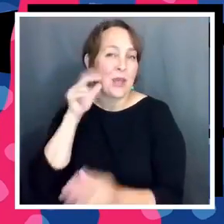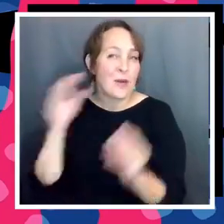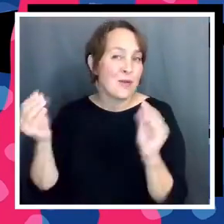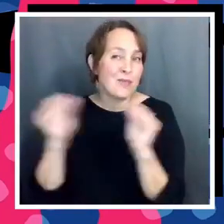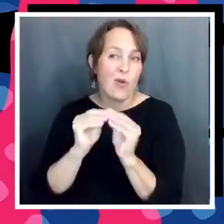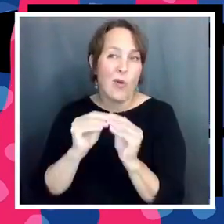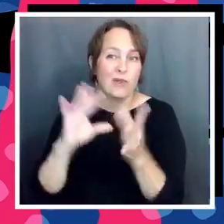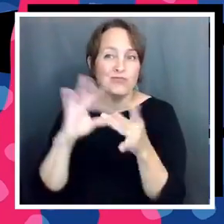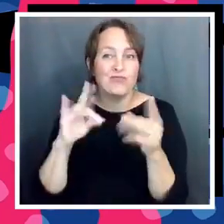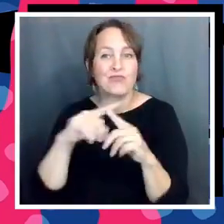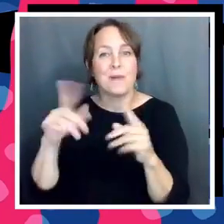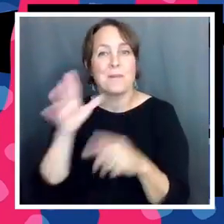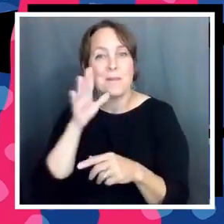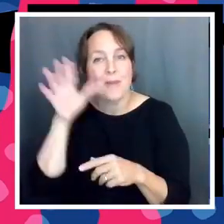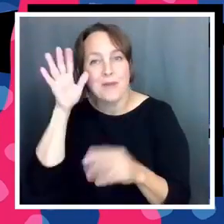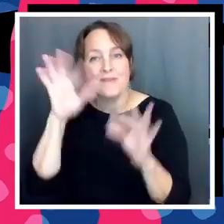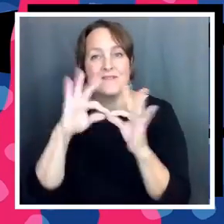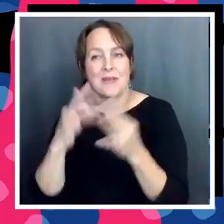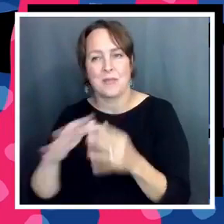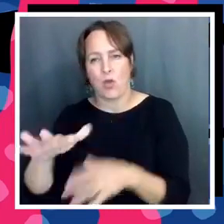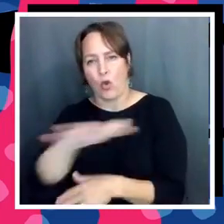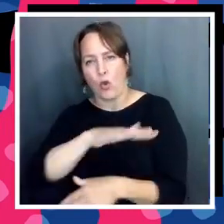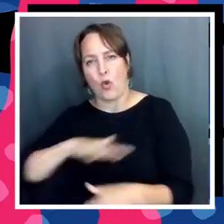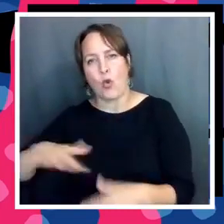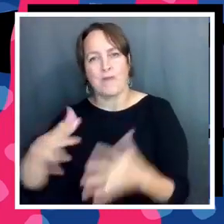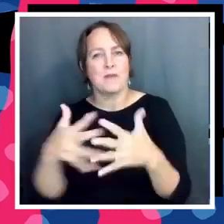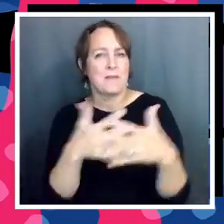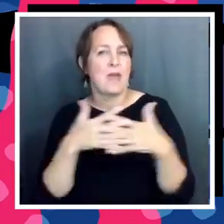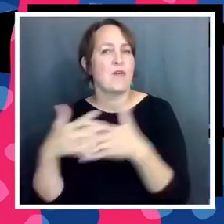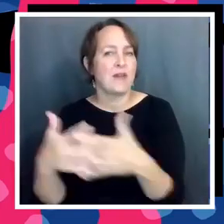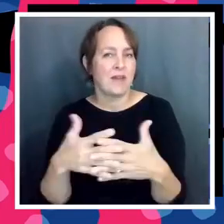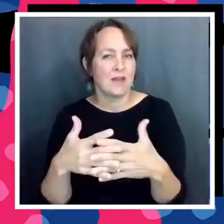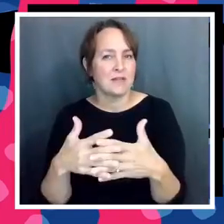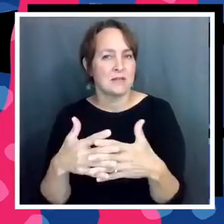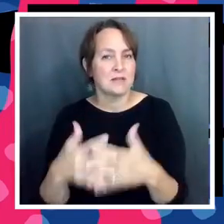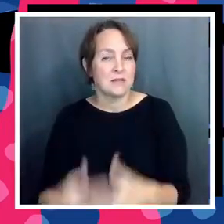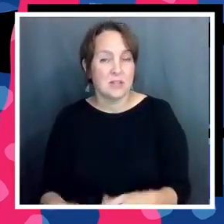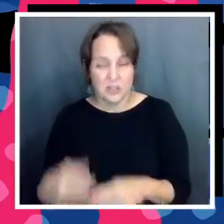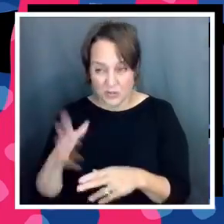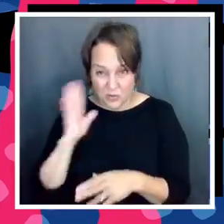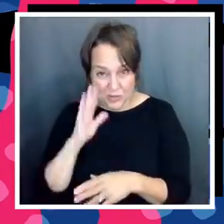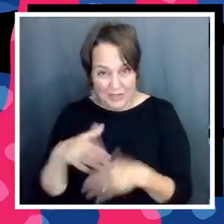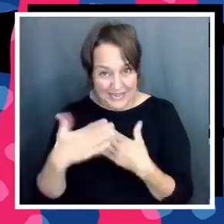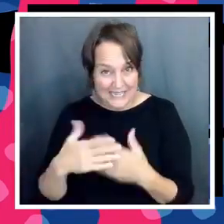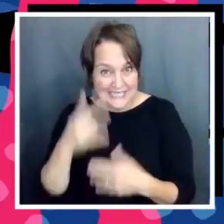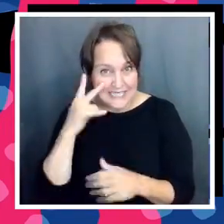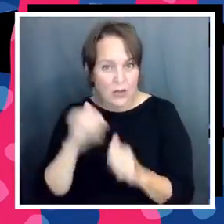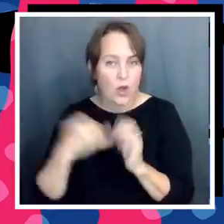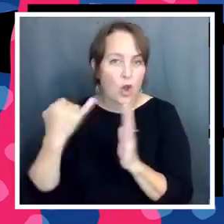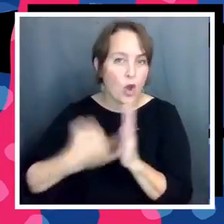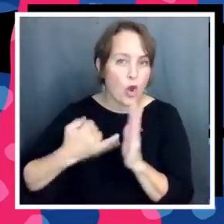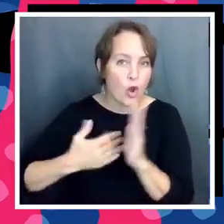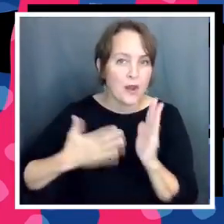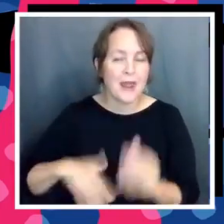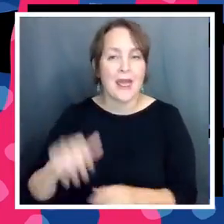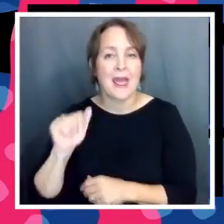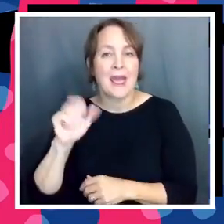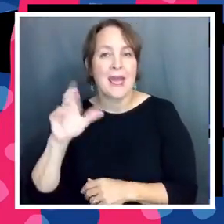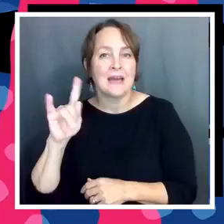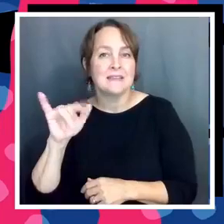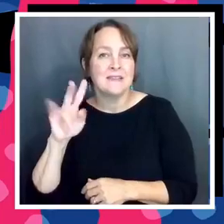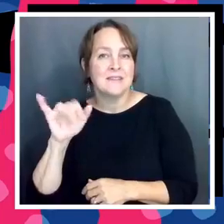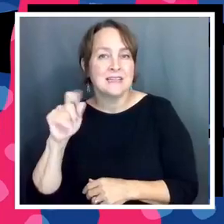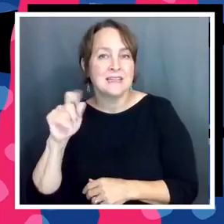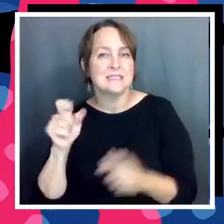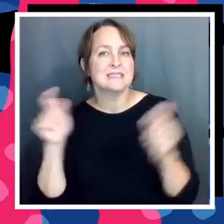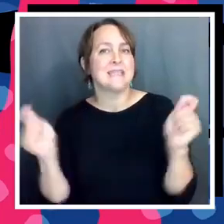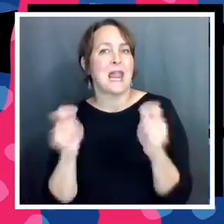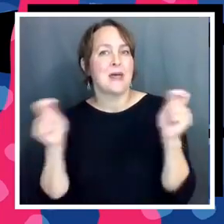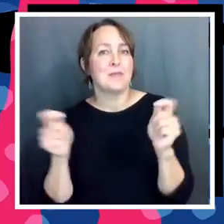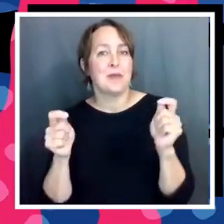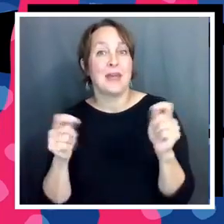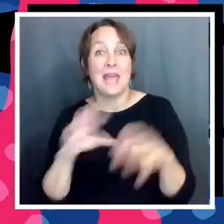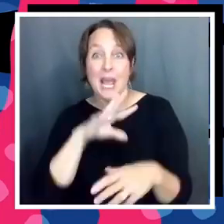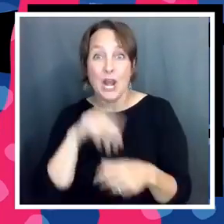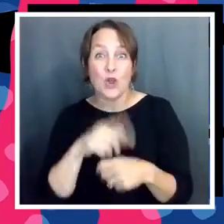HAVE AMAZING GUESTS COMING UP